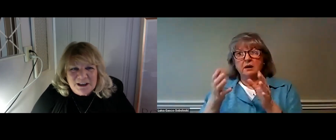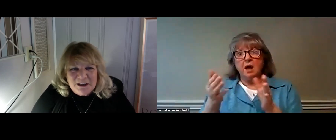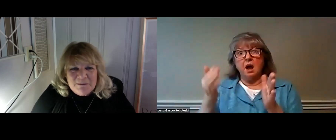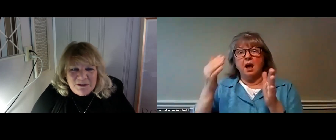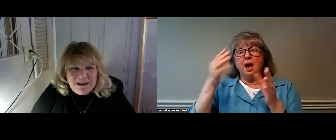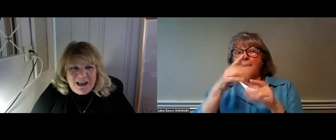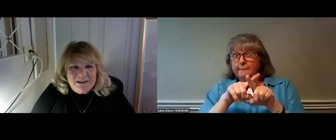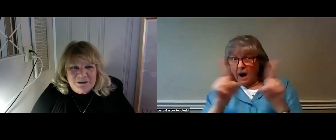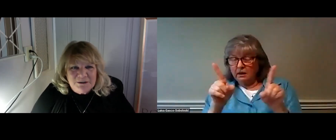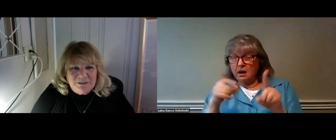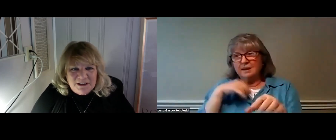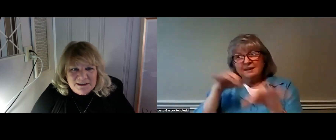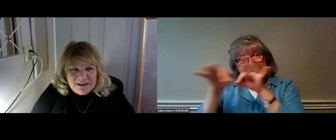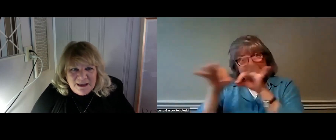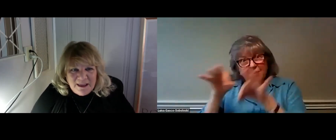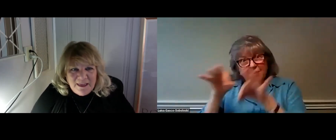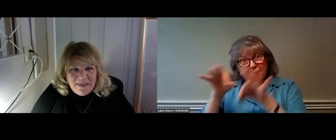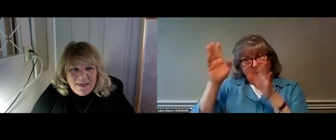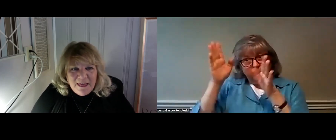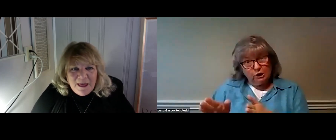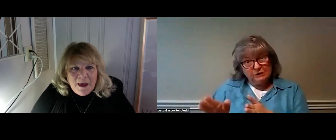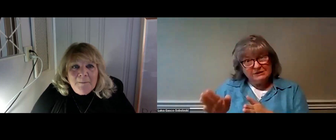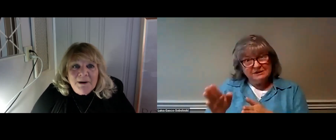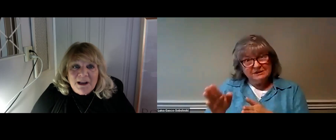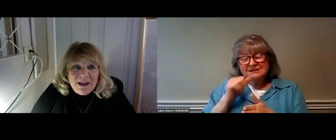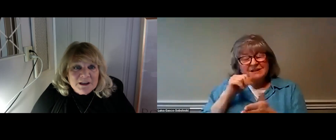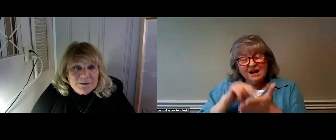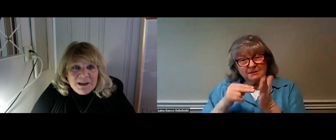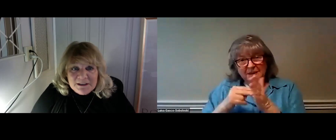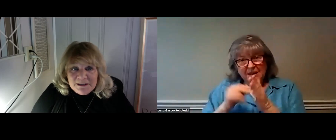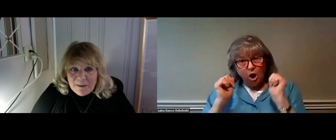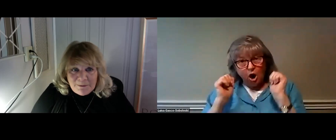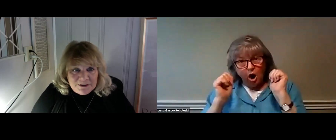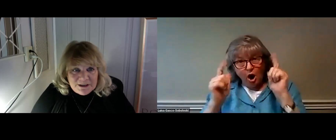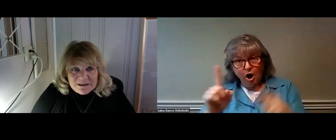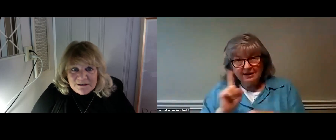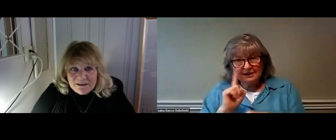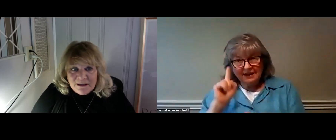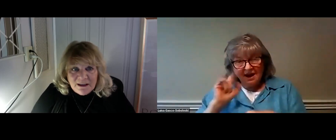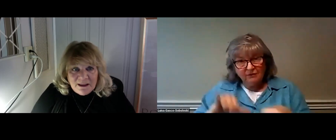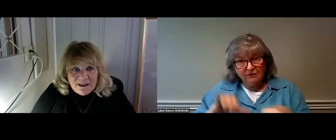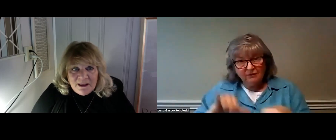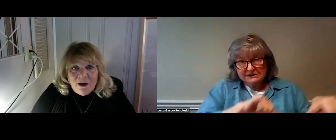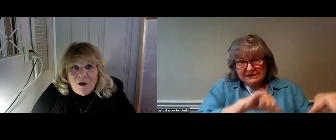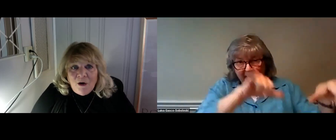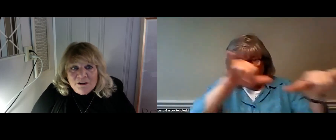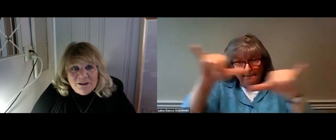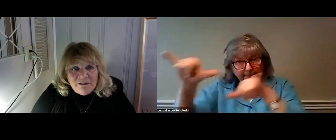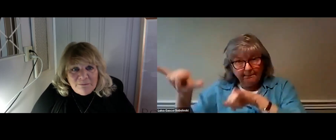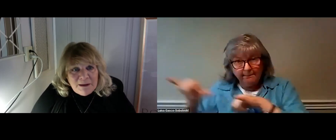to communicate the two of us. But I explained to that person, all deaf people